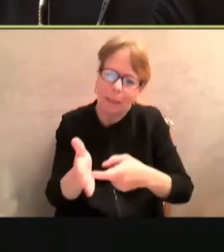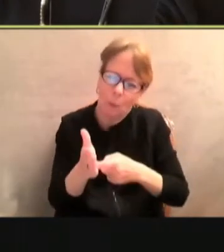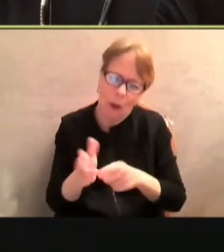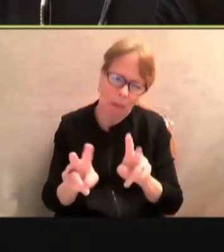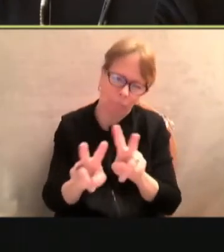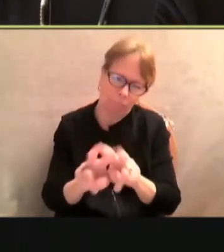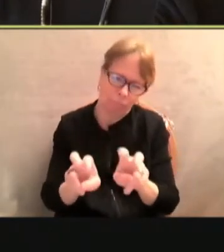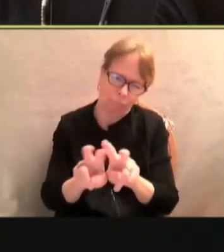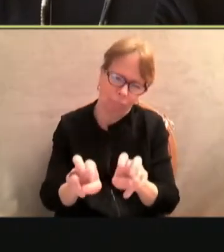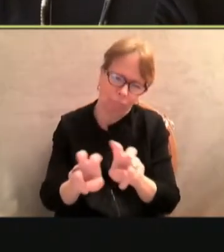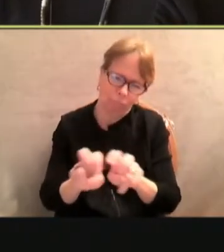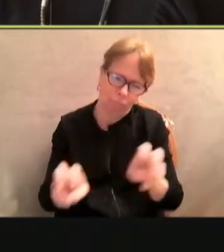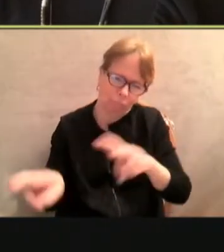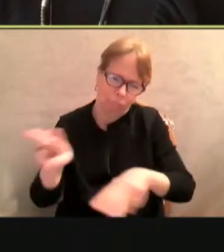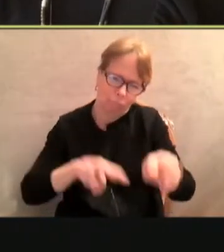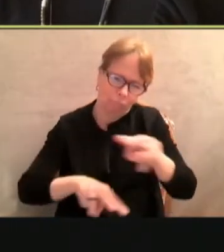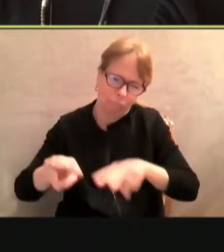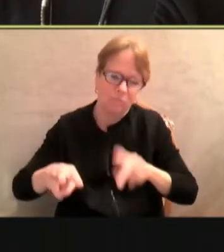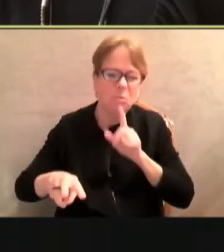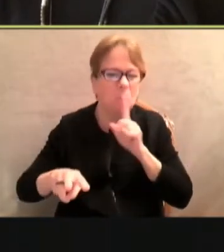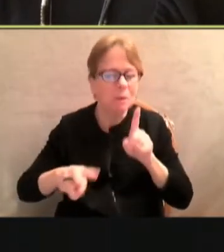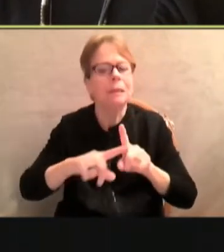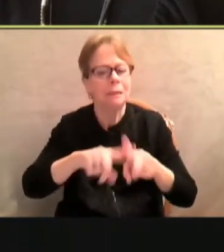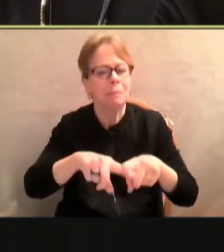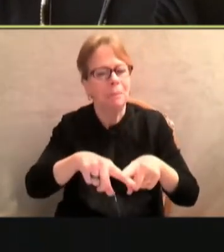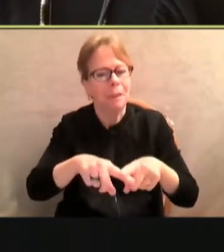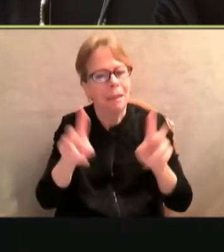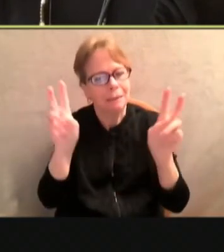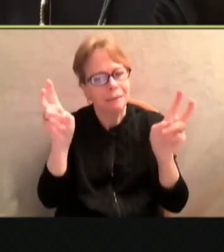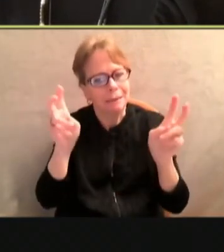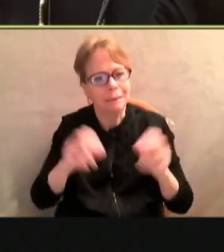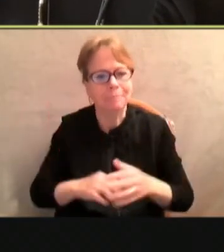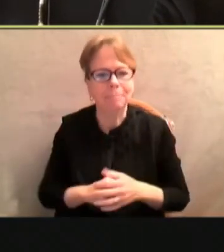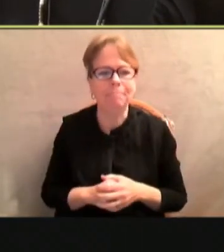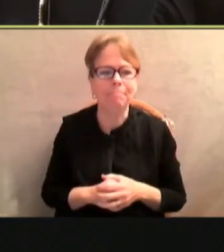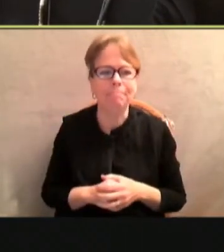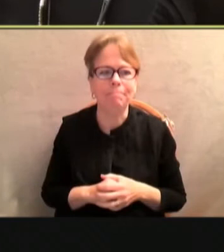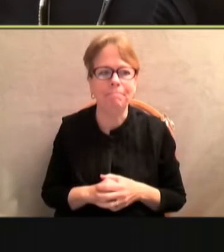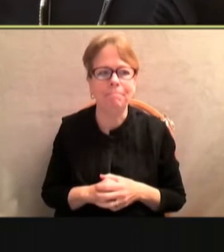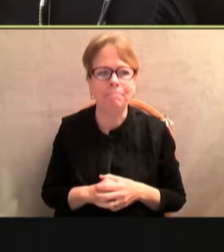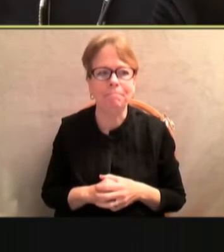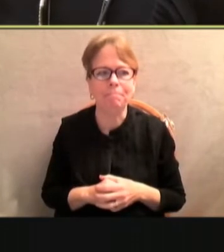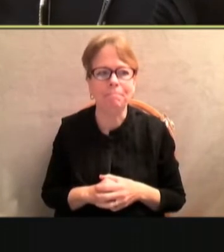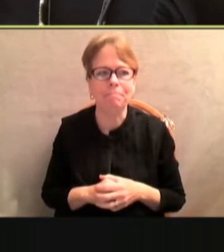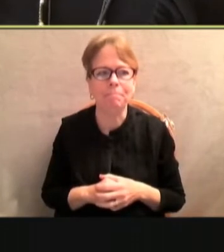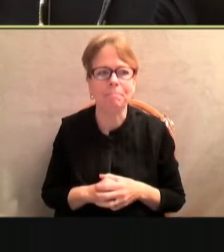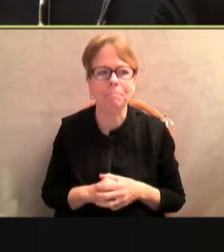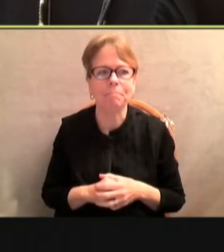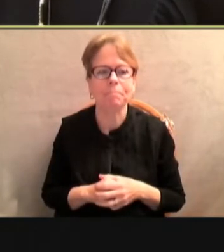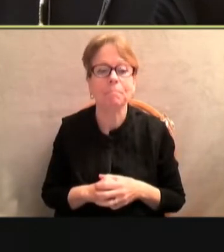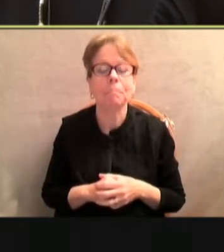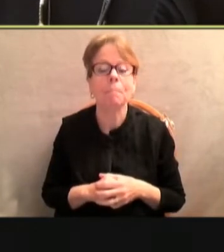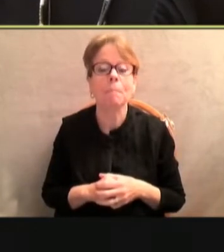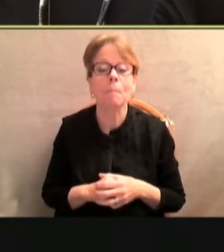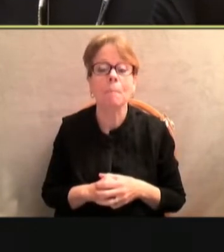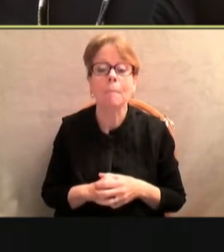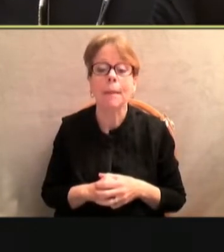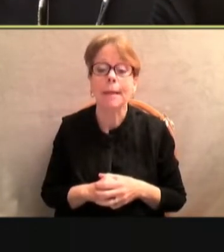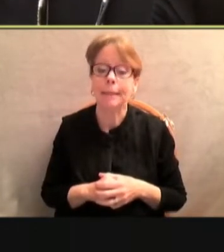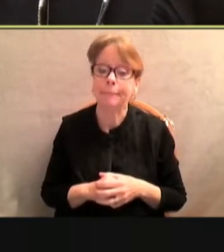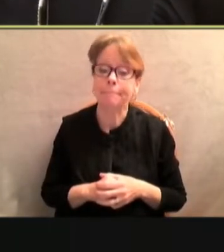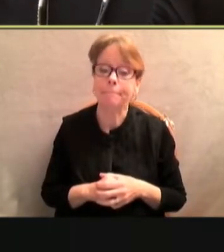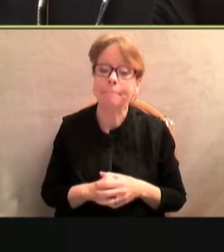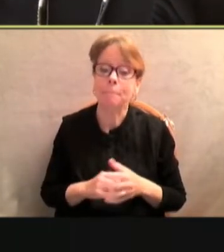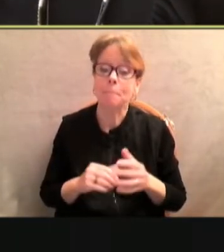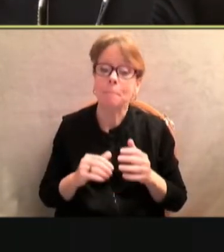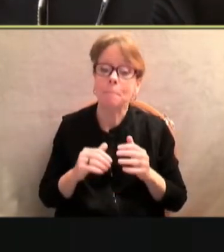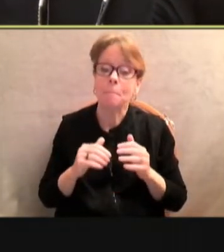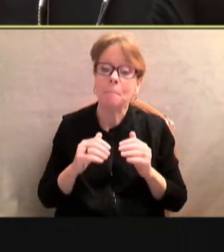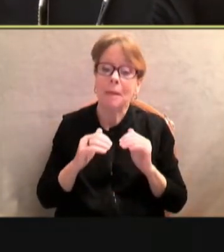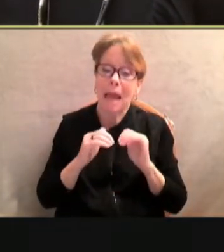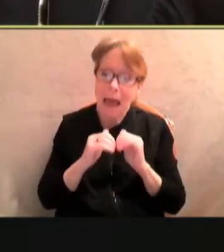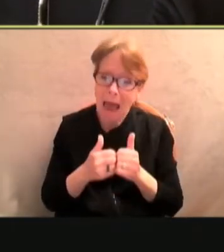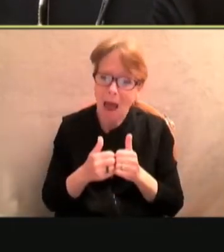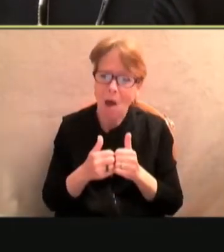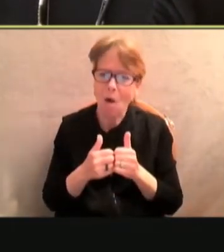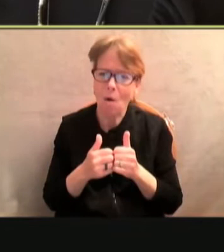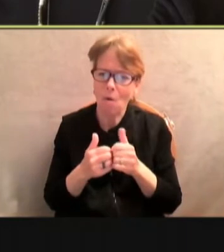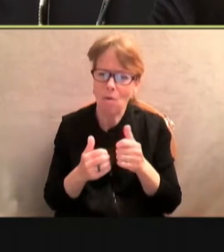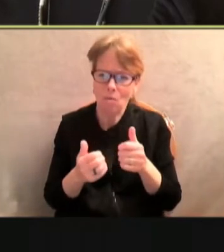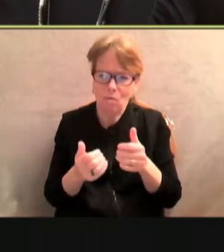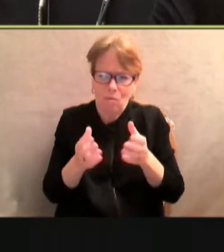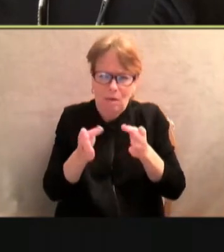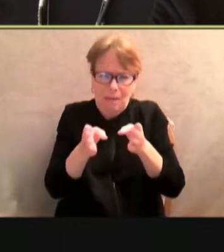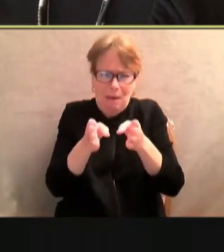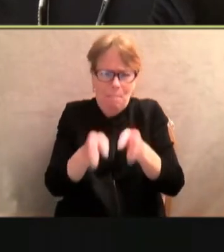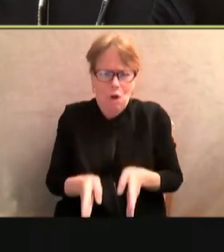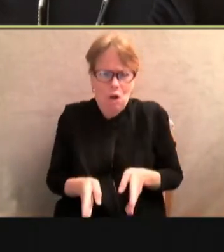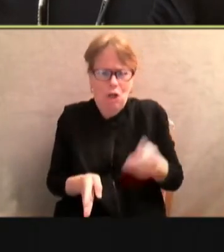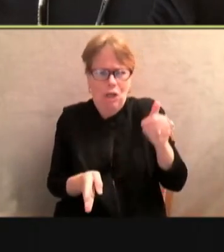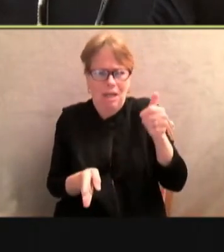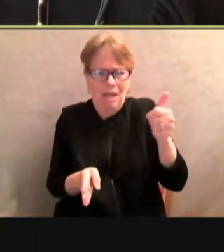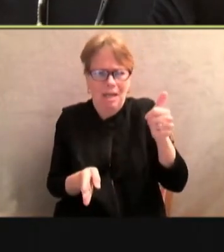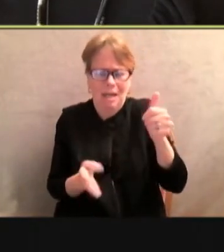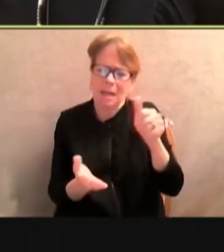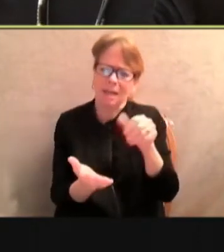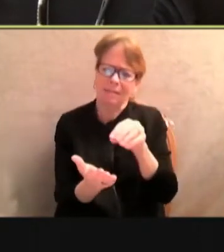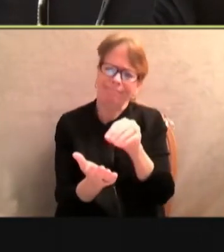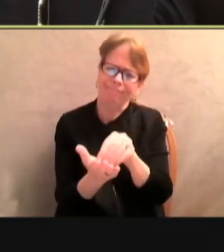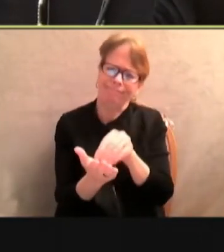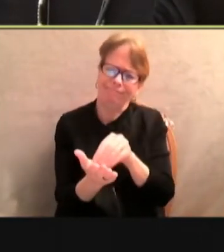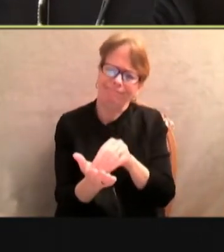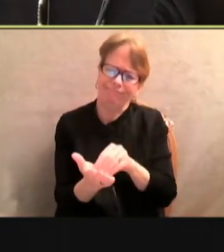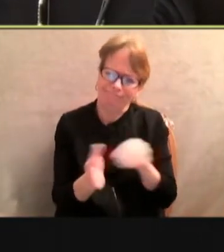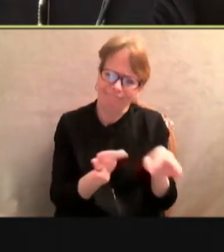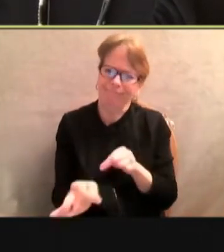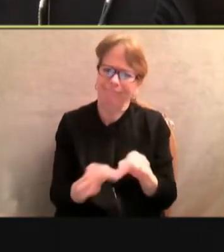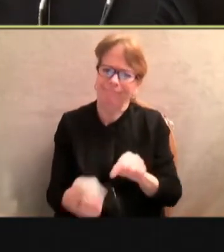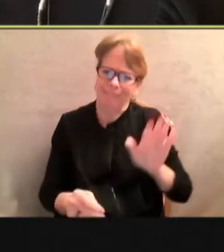in mind. Now, how does one document their disabilities? First and foremost, letters